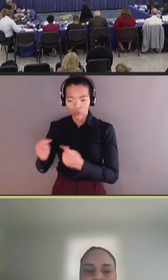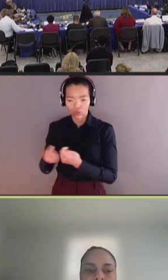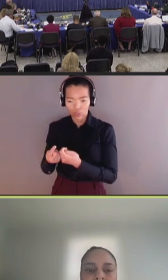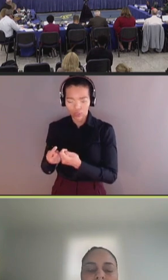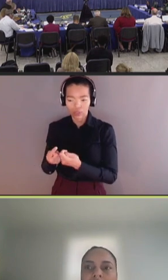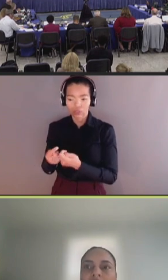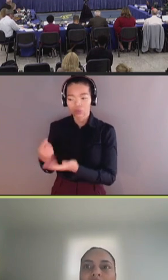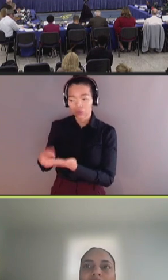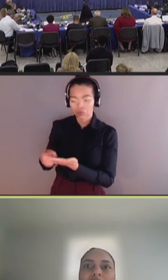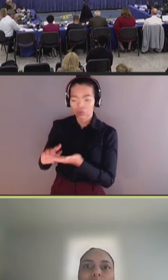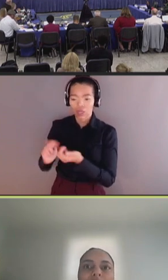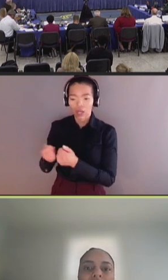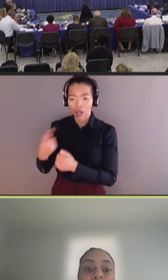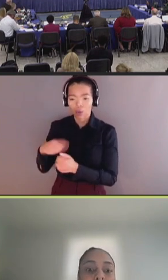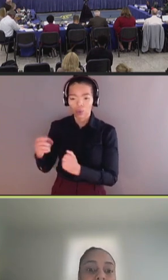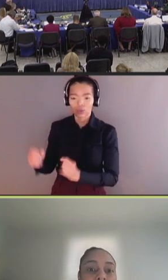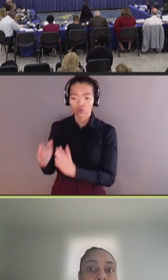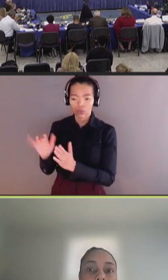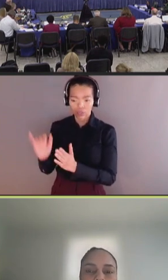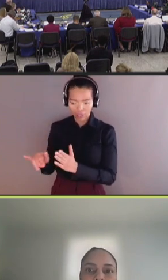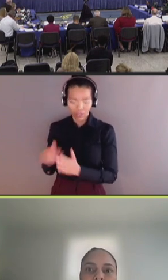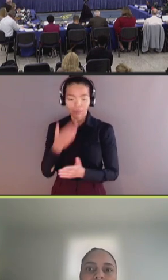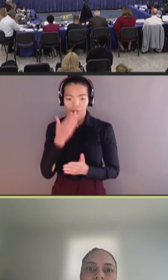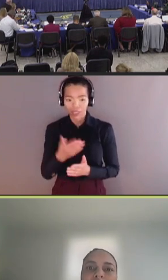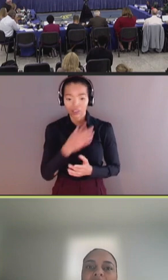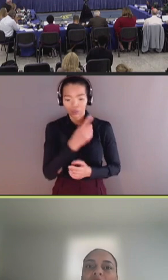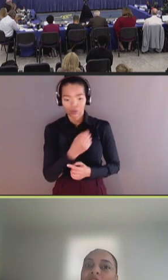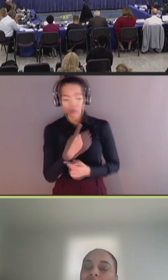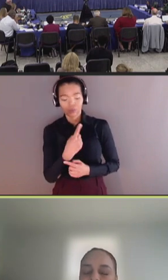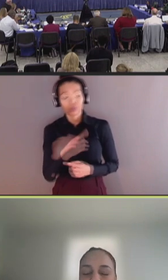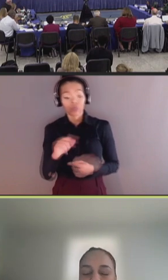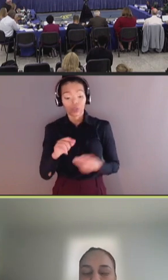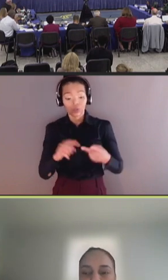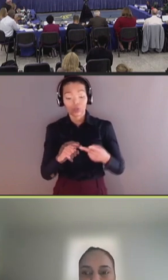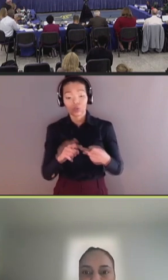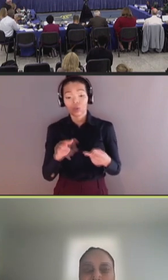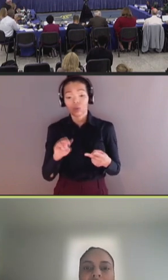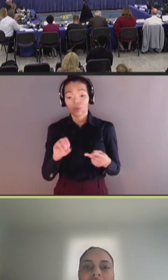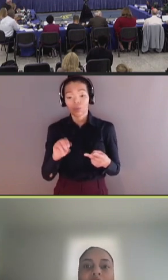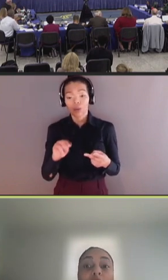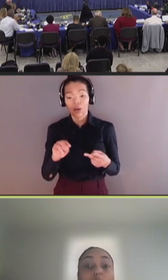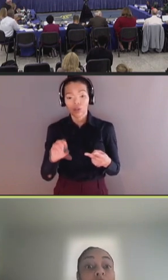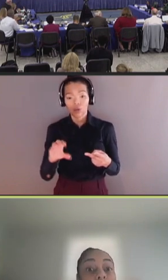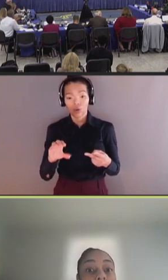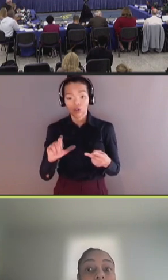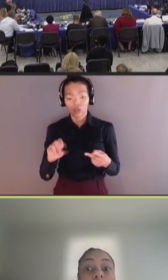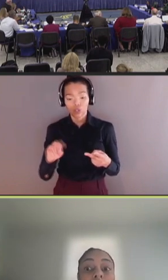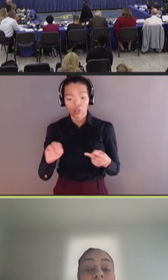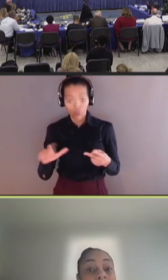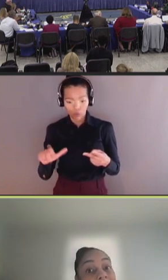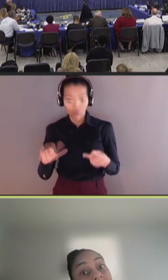raising that. The information on the monoclonal antibody, very, very good question. We are adding